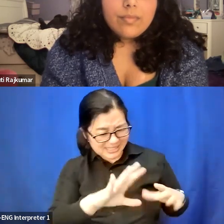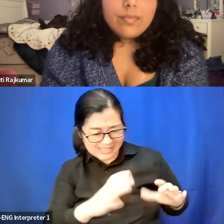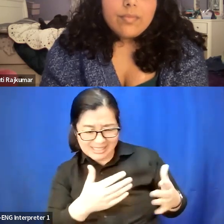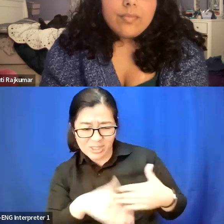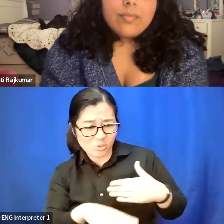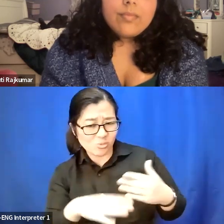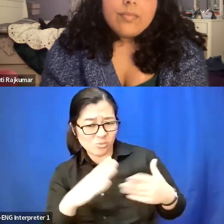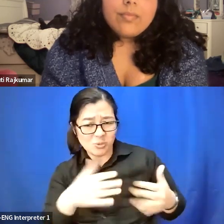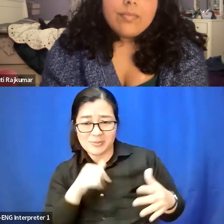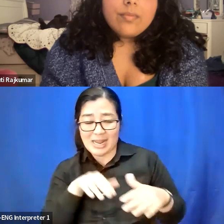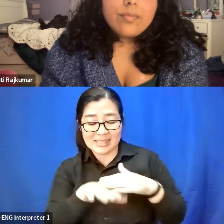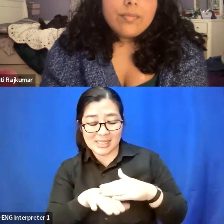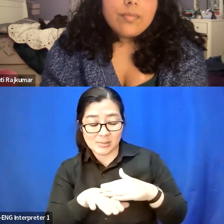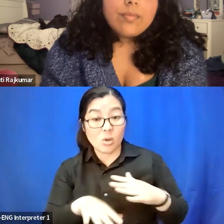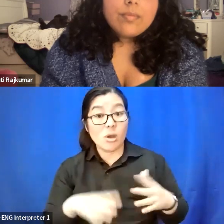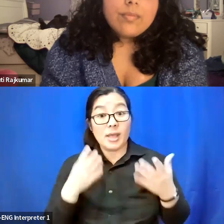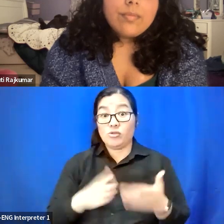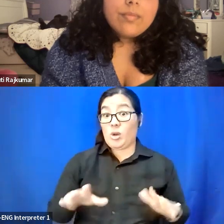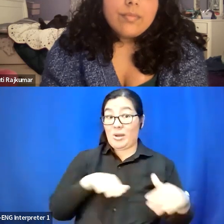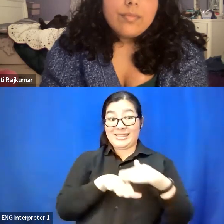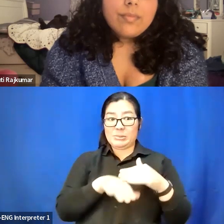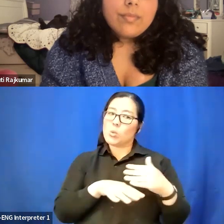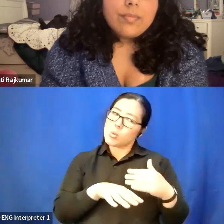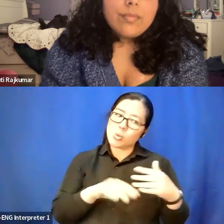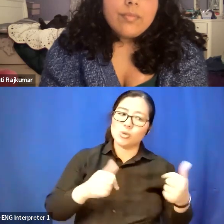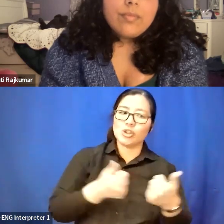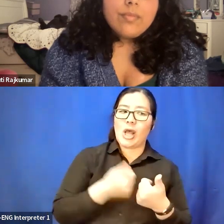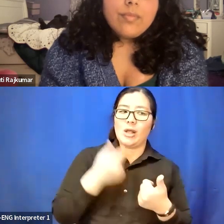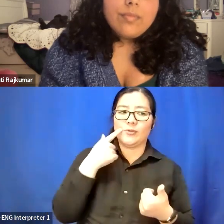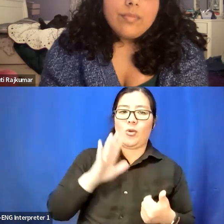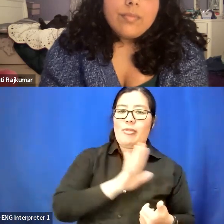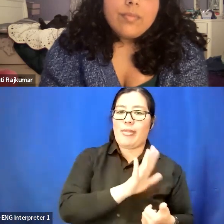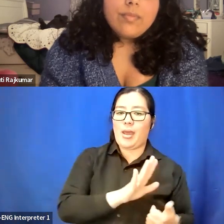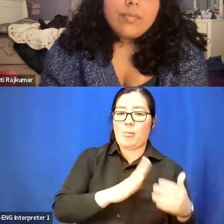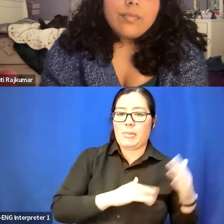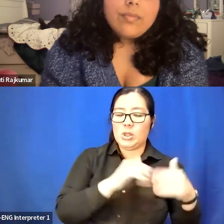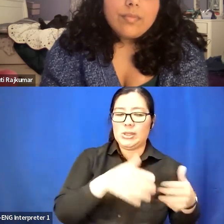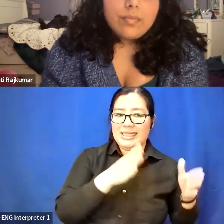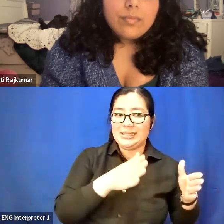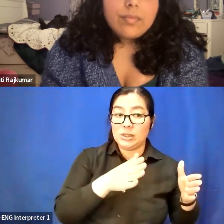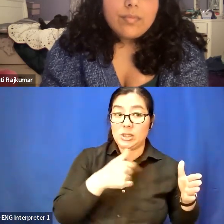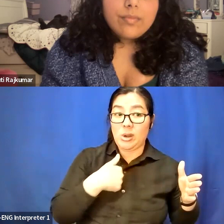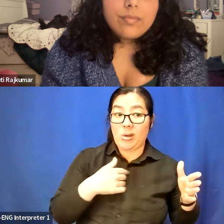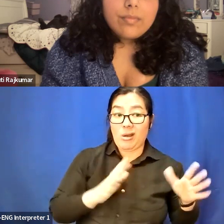and that in general accessibility was a challenge in their building, I kind of had the decision made for me.